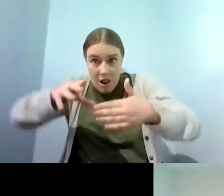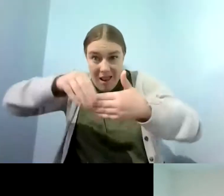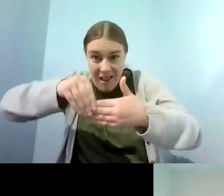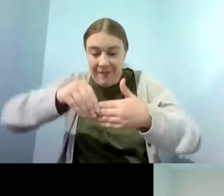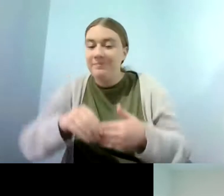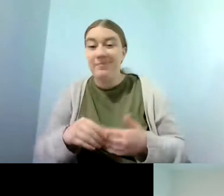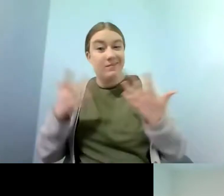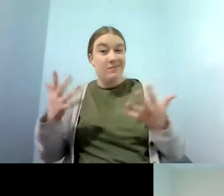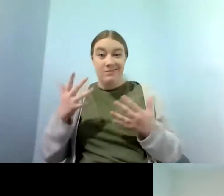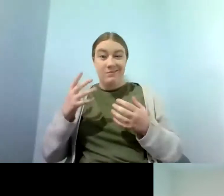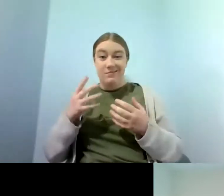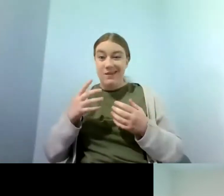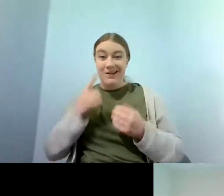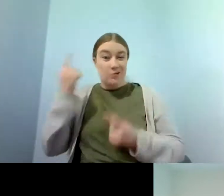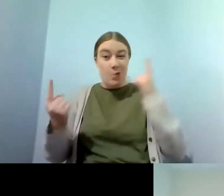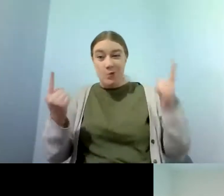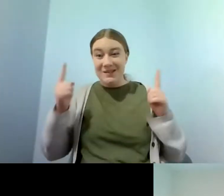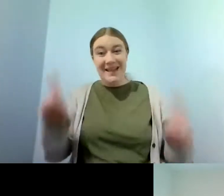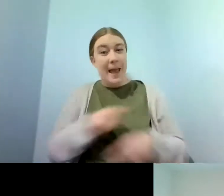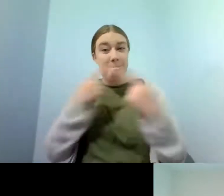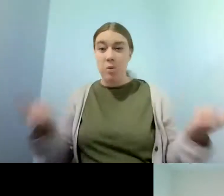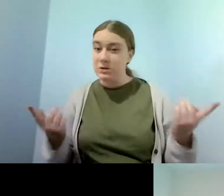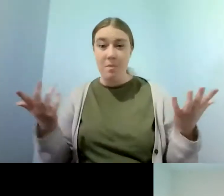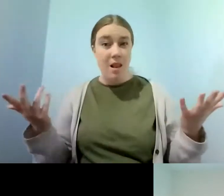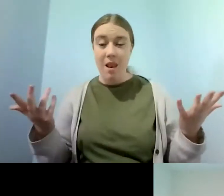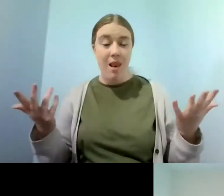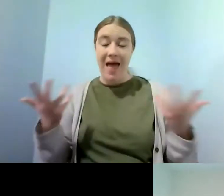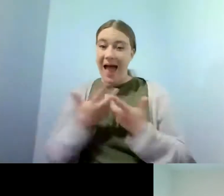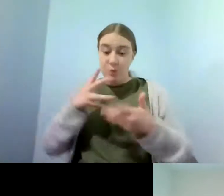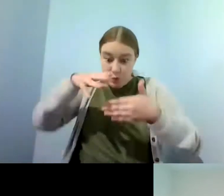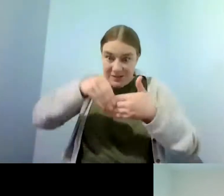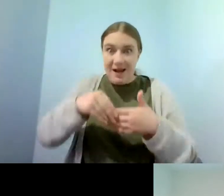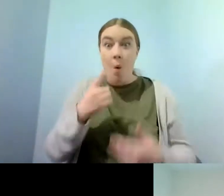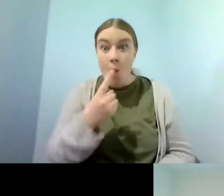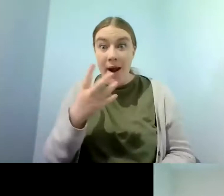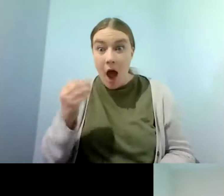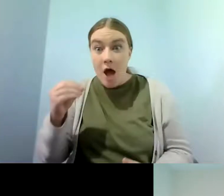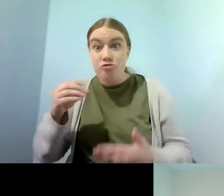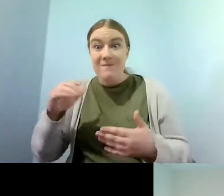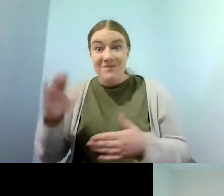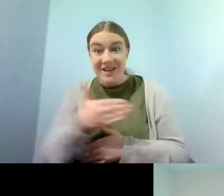to restrictions last year we weren't able to tag the 100 fish that we had planned and but there are